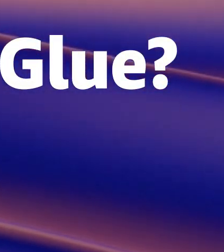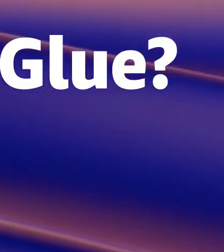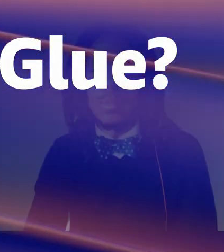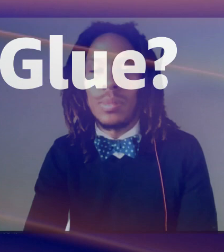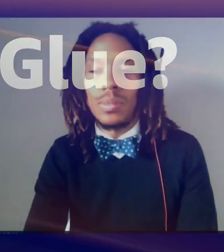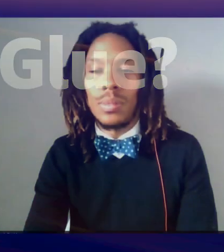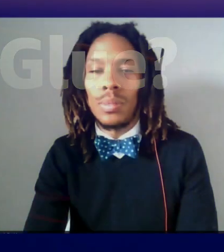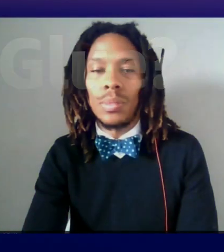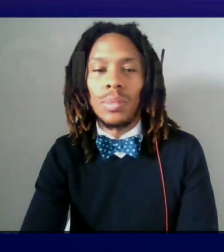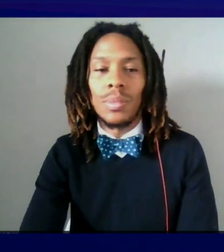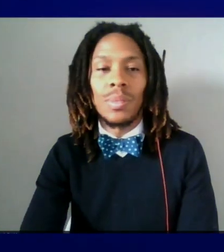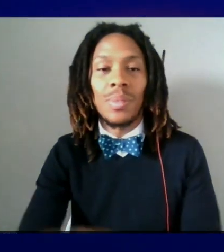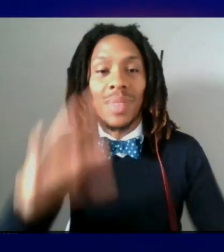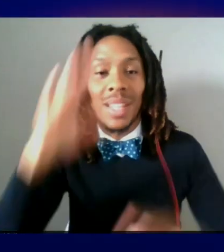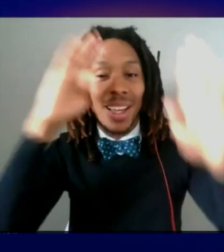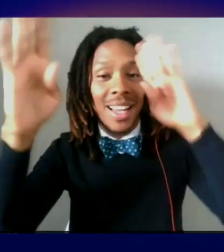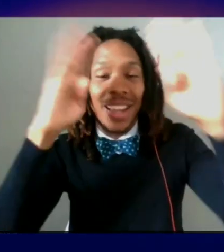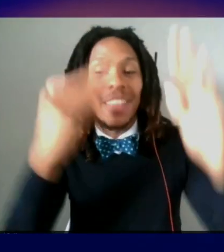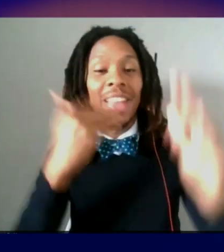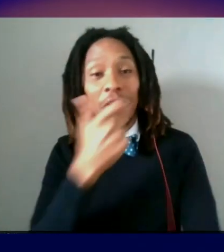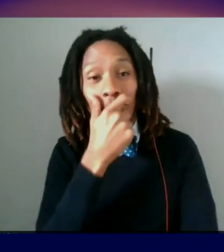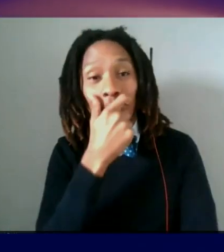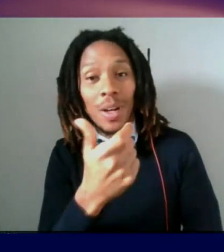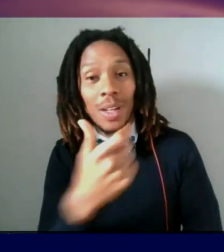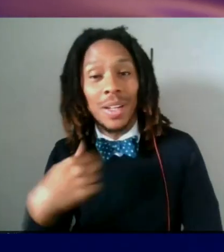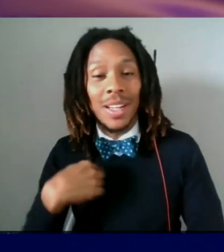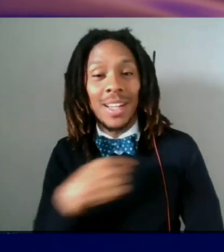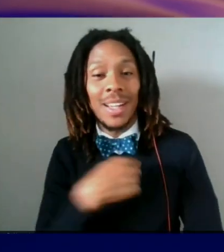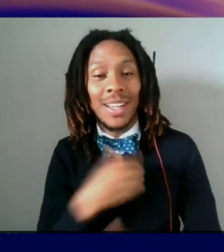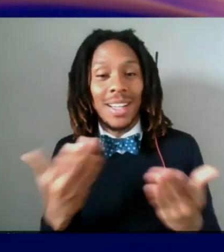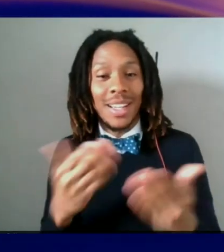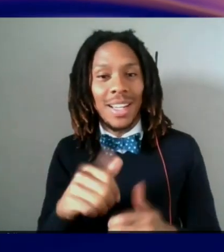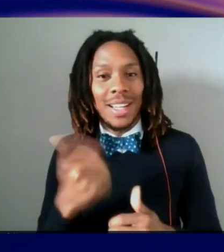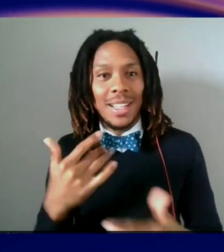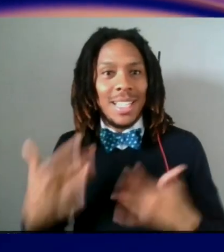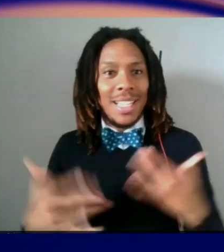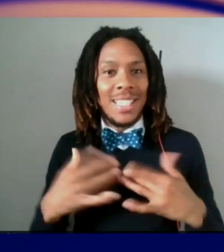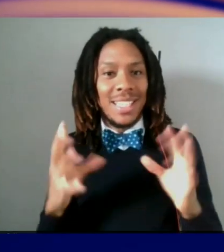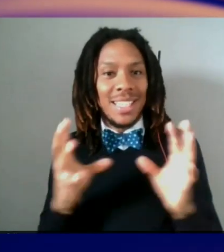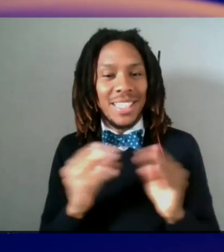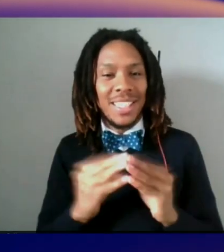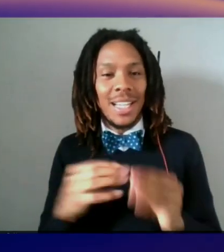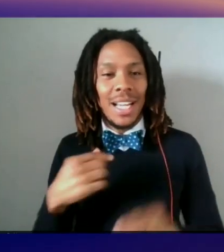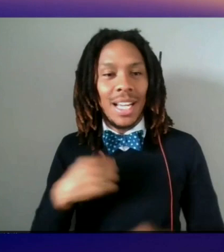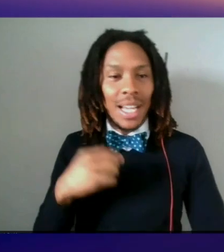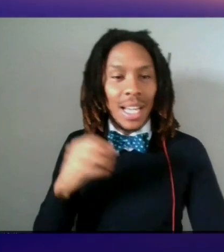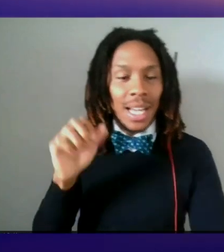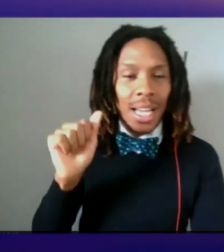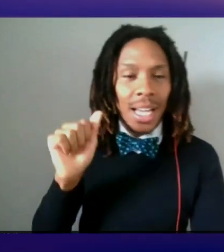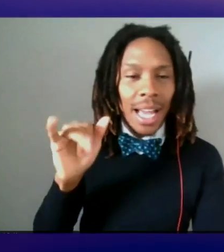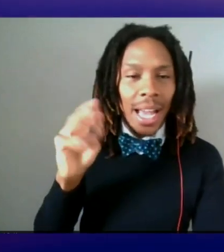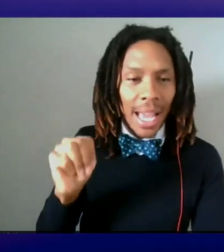Hey, everybody. Thanks for watching. We're here with another exciting session. I'm am AM Grobelny, I'm a Solution Architect here at AWS.